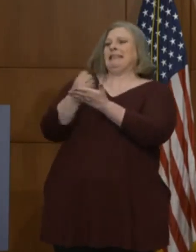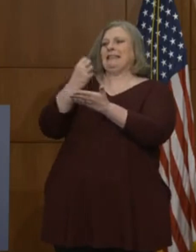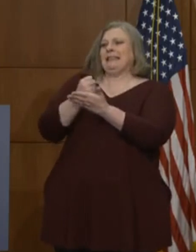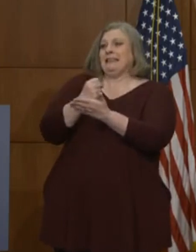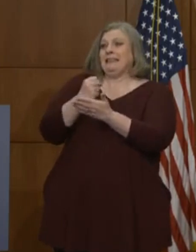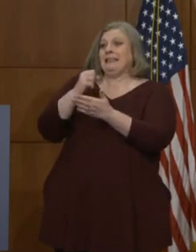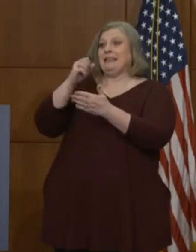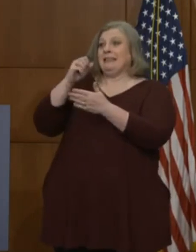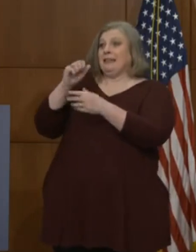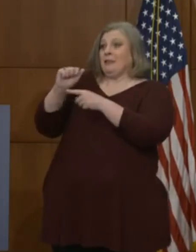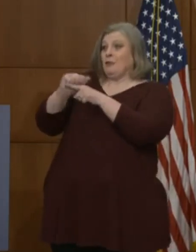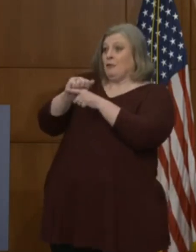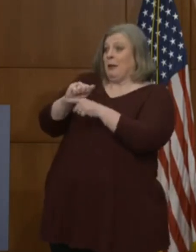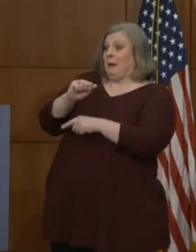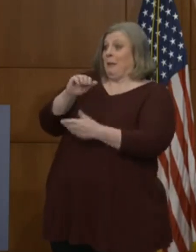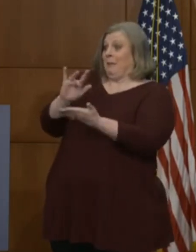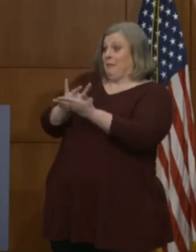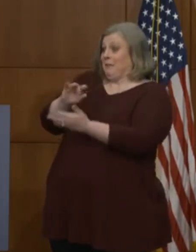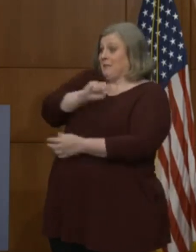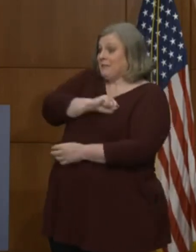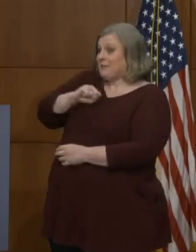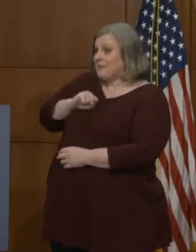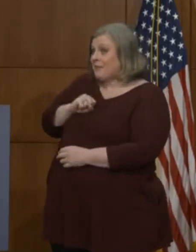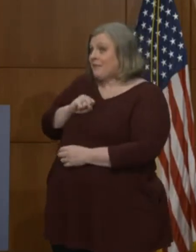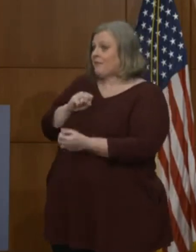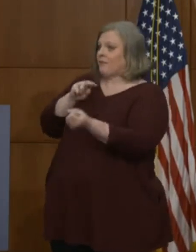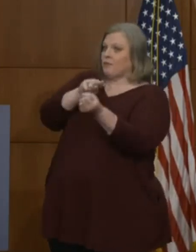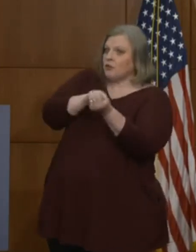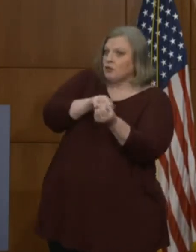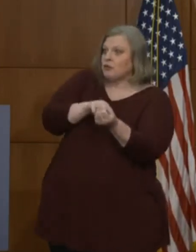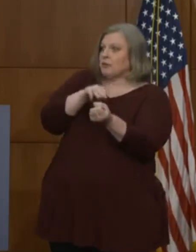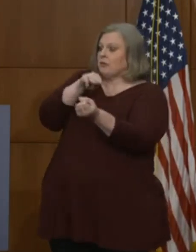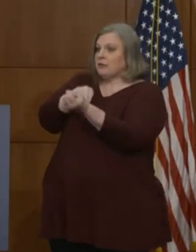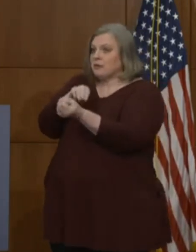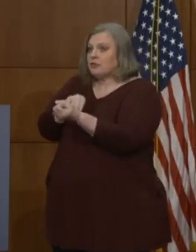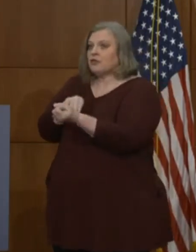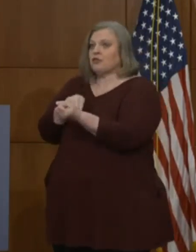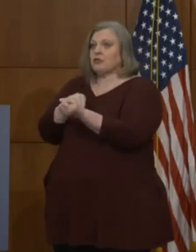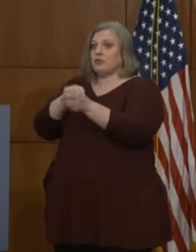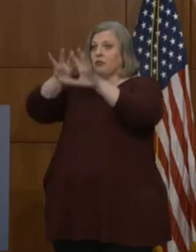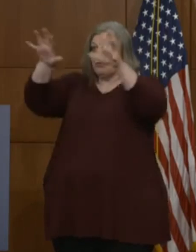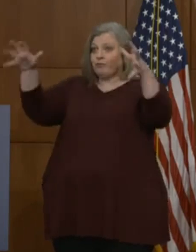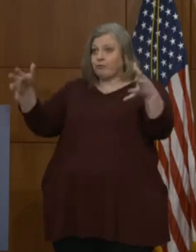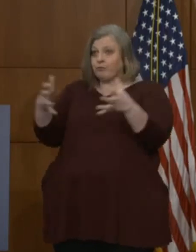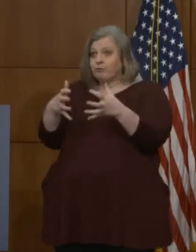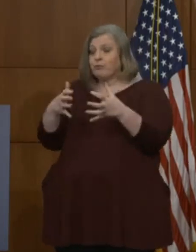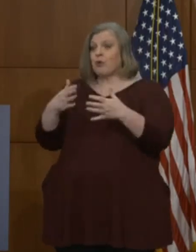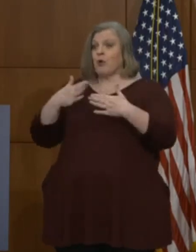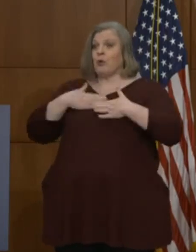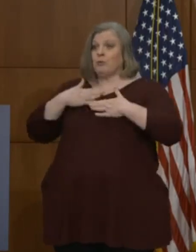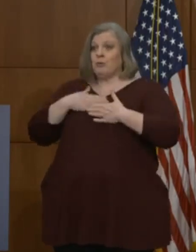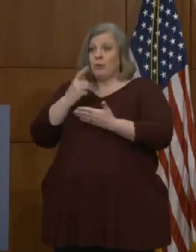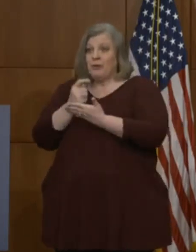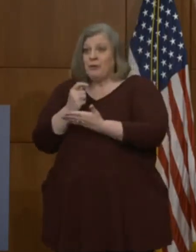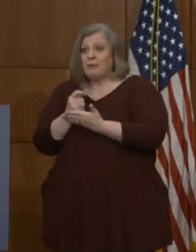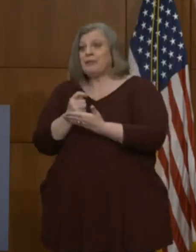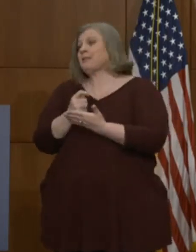WANT TO TAKE ADVANTAGE. OF ALL OF THE TRAIN MEDICAL PERSONNEL OF THE TRAIN MEDICAL PERSONNEL WHETHER NURSES OR OR PHYSICIANS WHETHER NURSES OR OR PHYSICIANS OR MYSTERY THERAPISTS THAT ARE